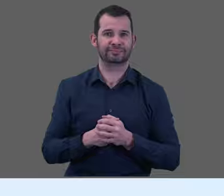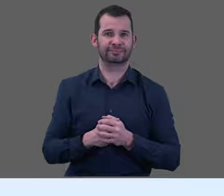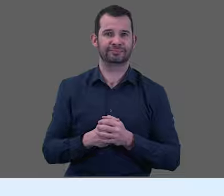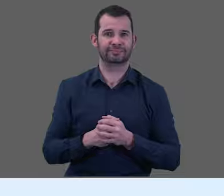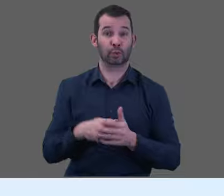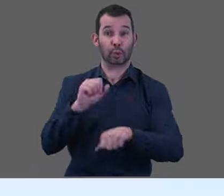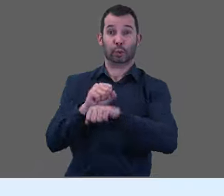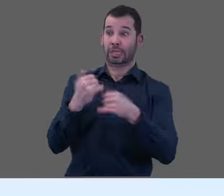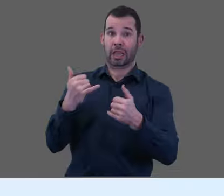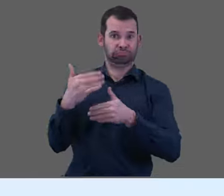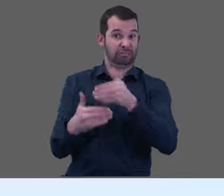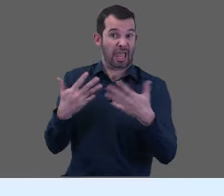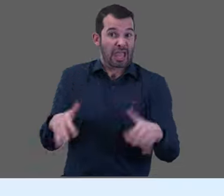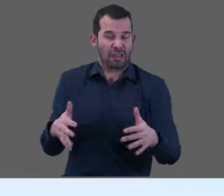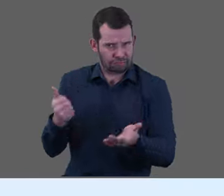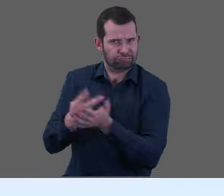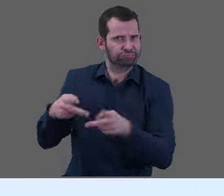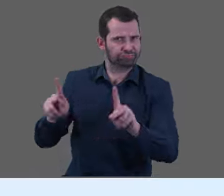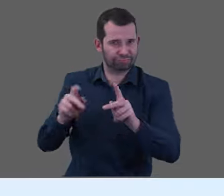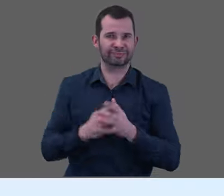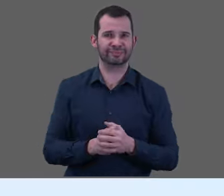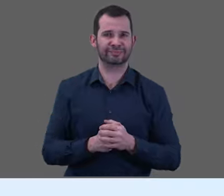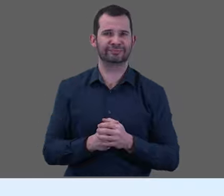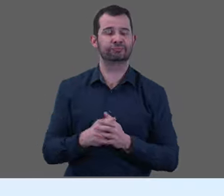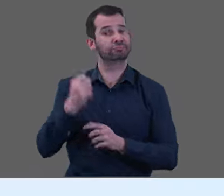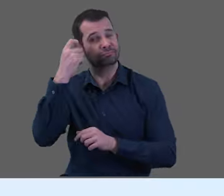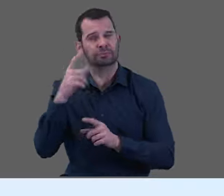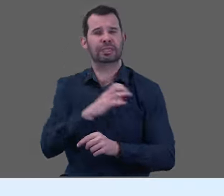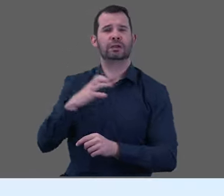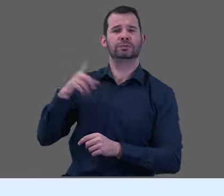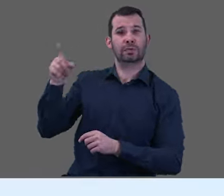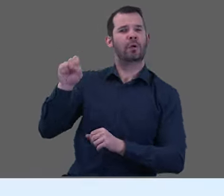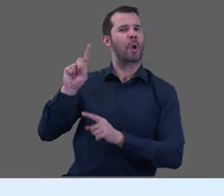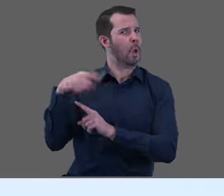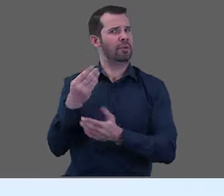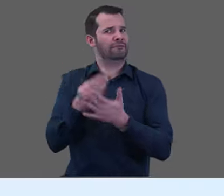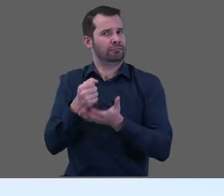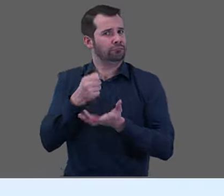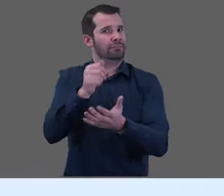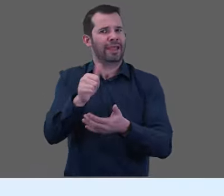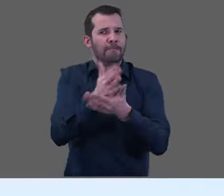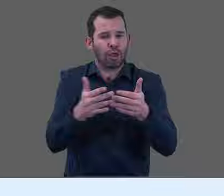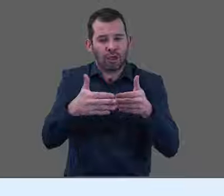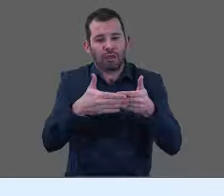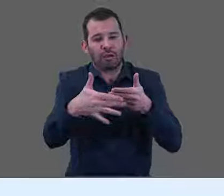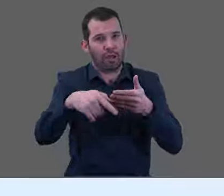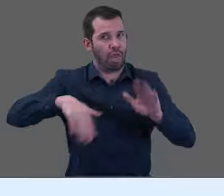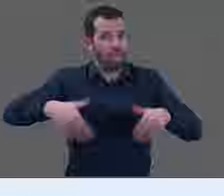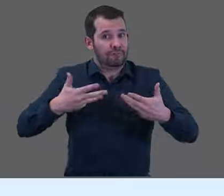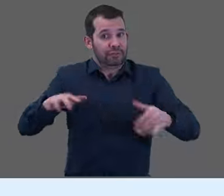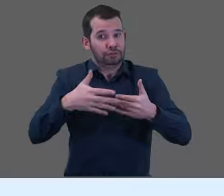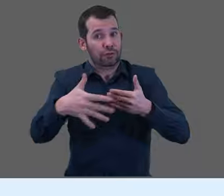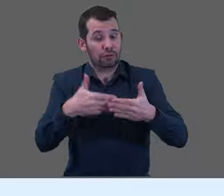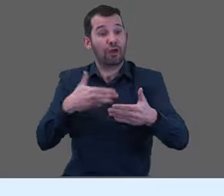Works in progress are eligible. However, the Council can only fund the part that has not yet been completed.